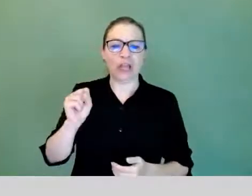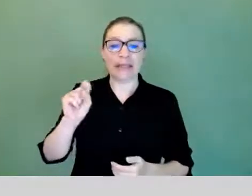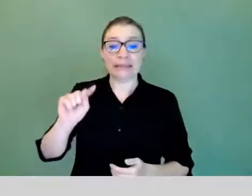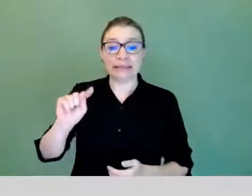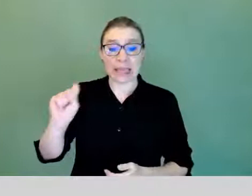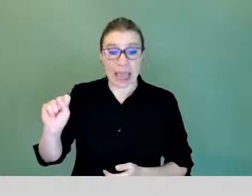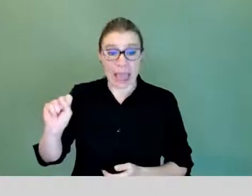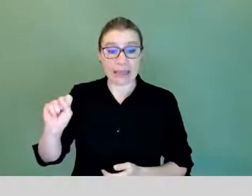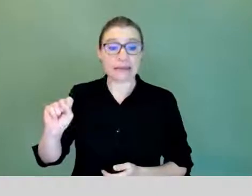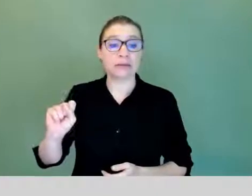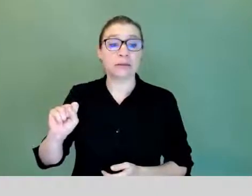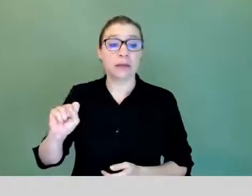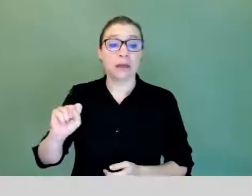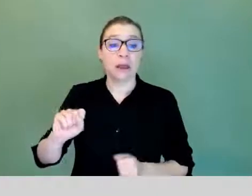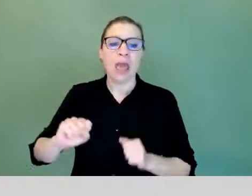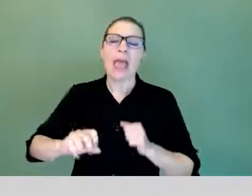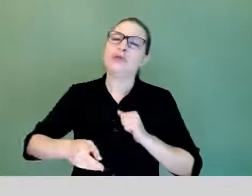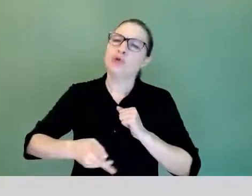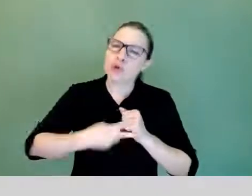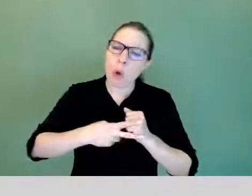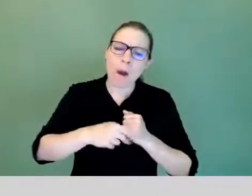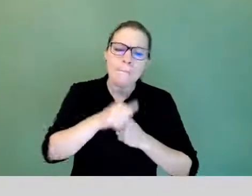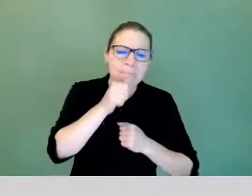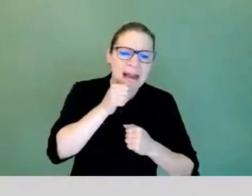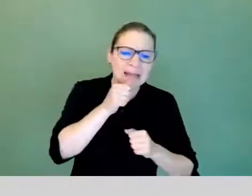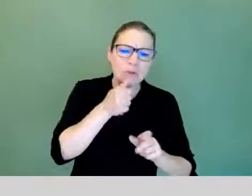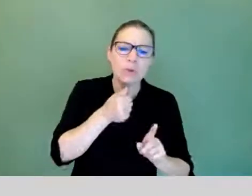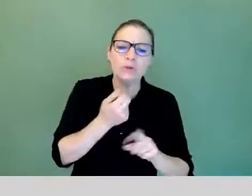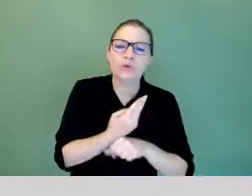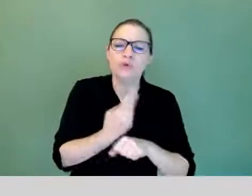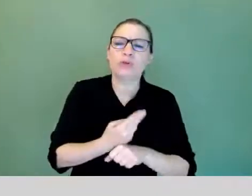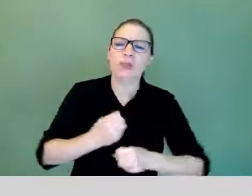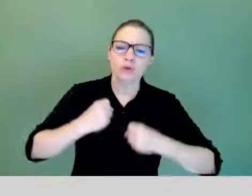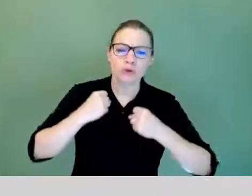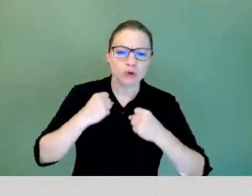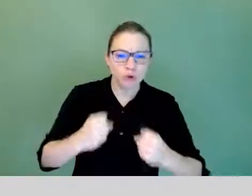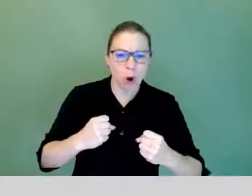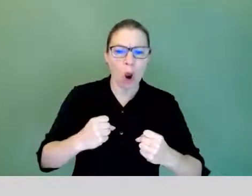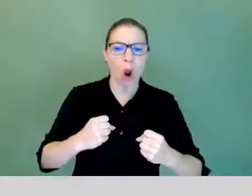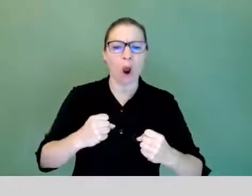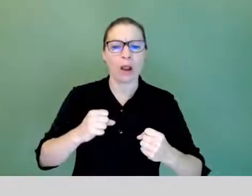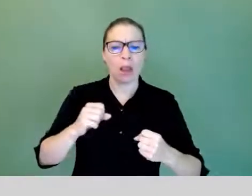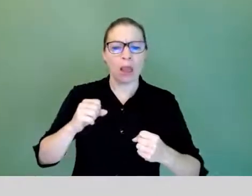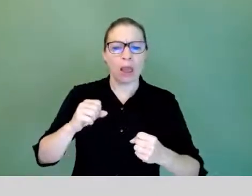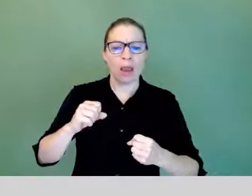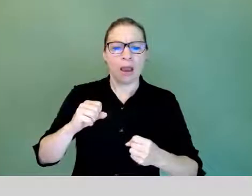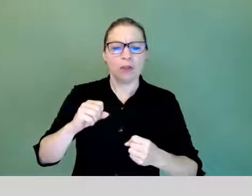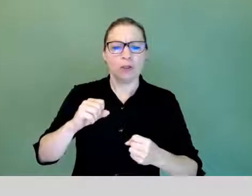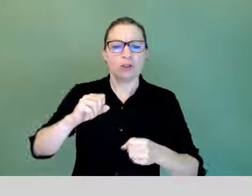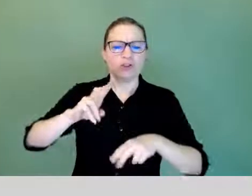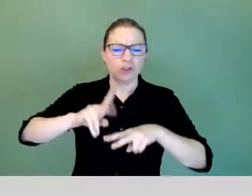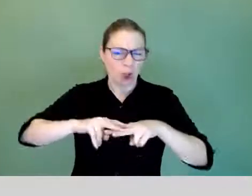Then store password using strong, adaptive, and salted hashing functions with a work or delay factors